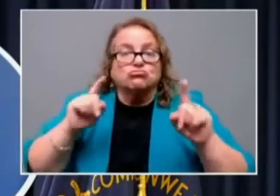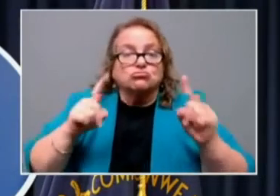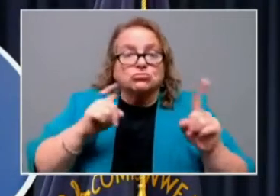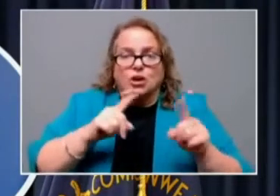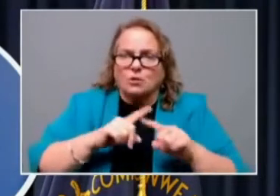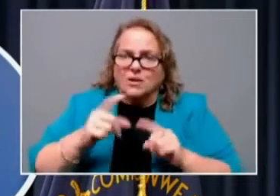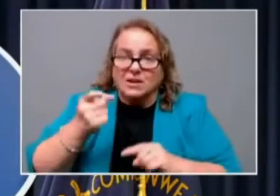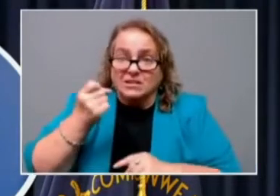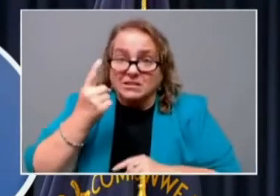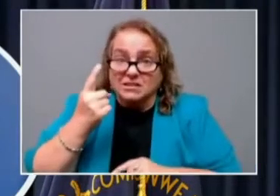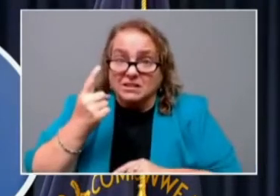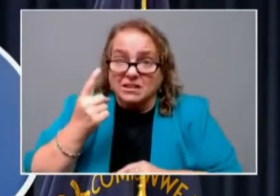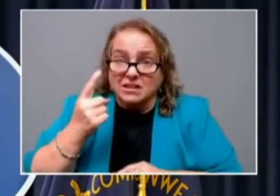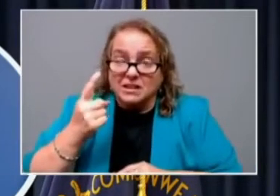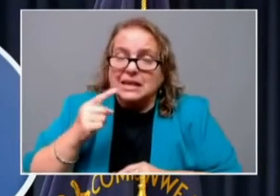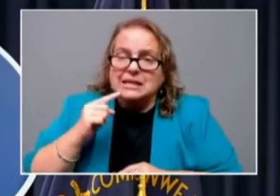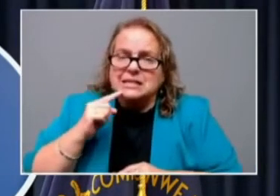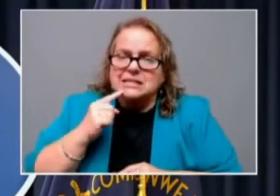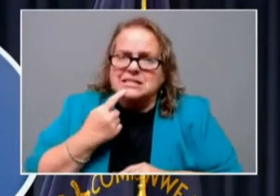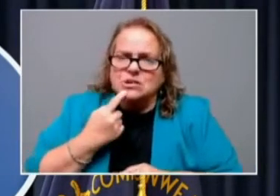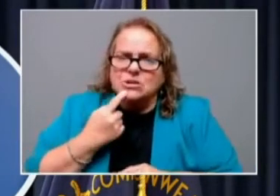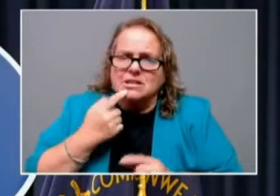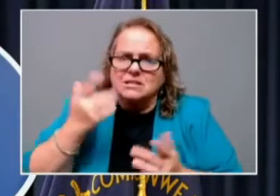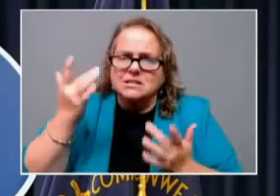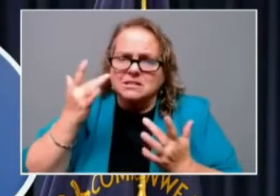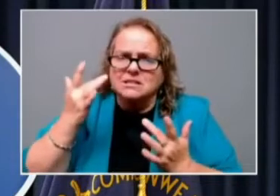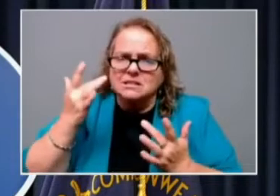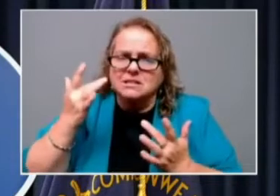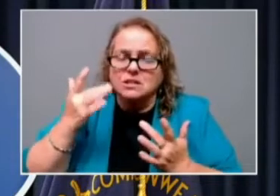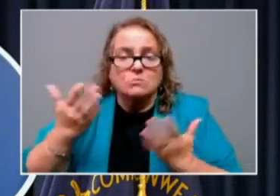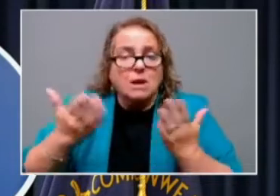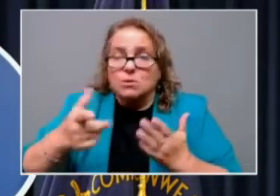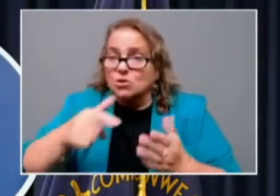be in a hospital right now, our hospitals are at the brink of collapse